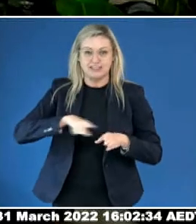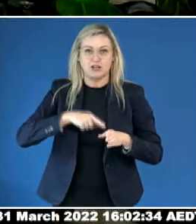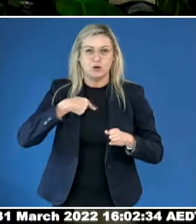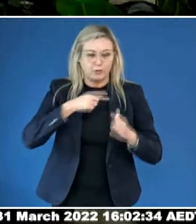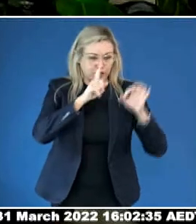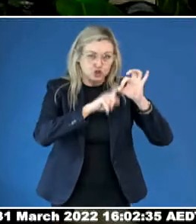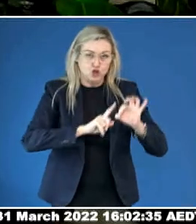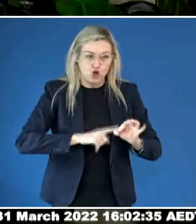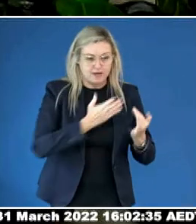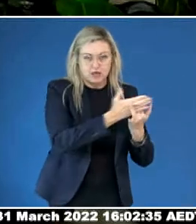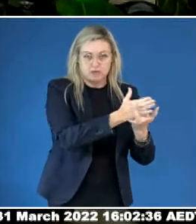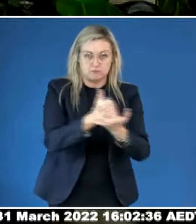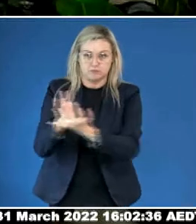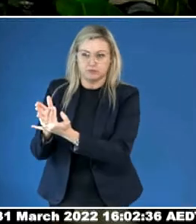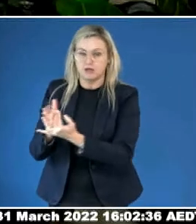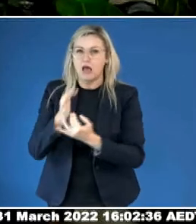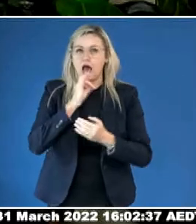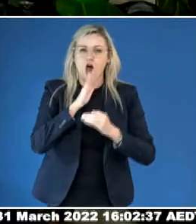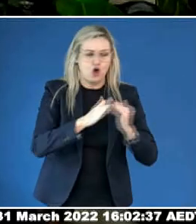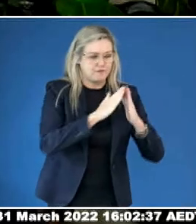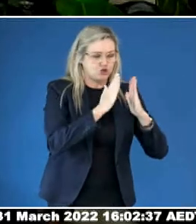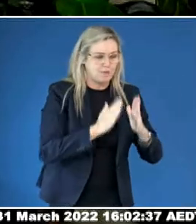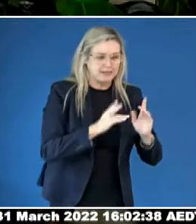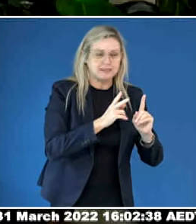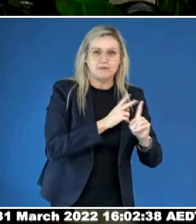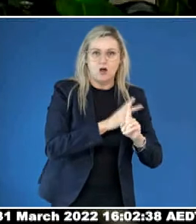The structure of the survey was a mix of qualitative and quantitative responses.